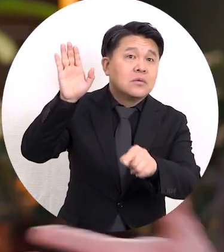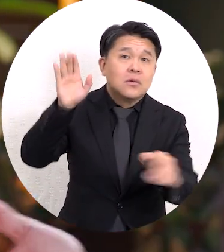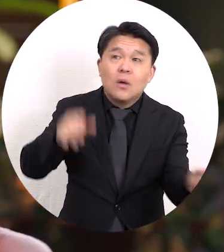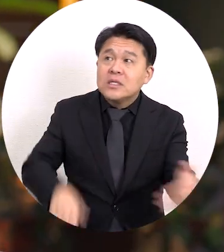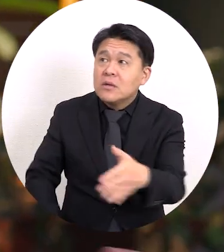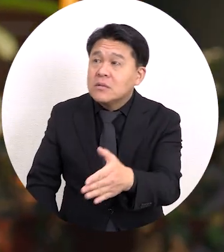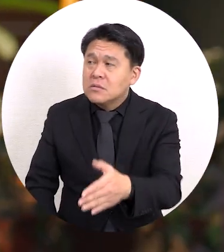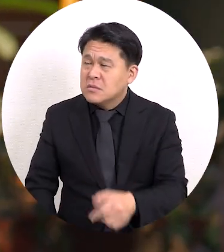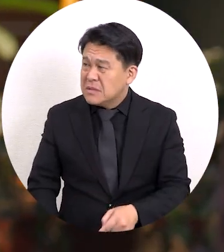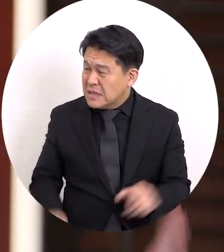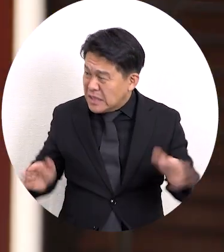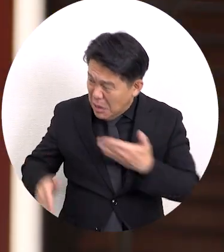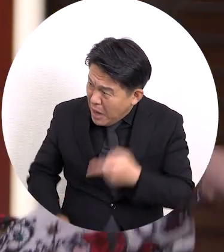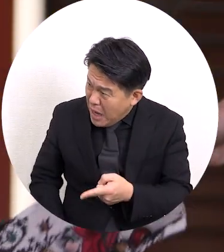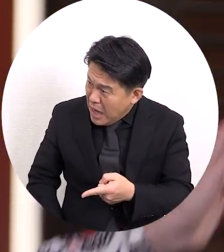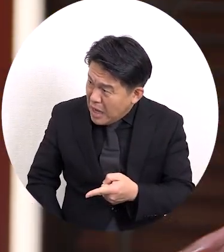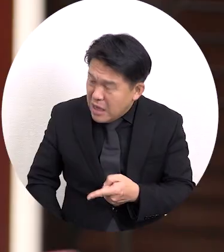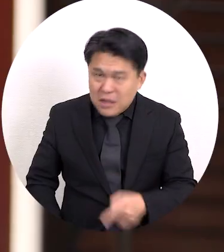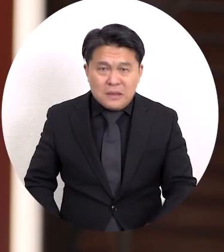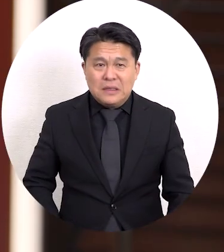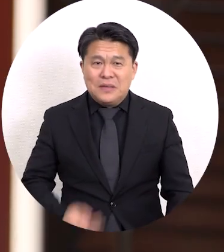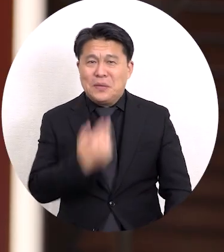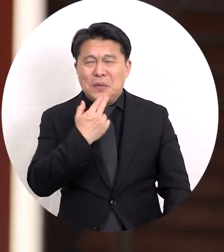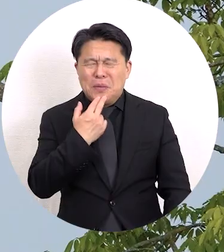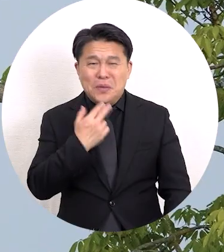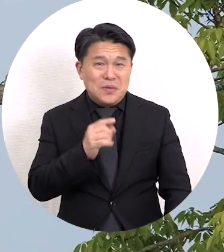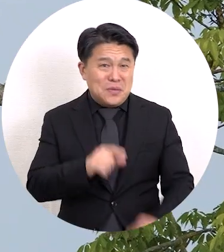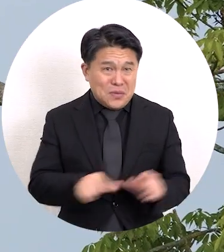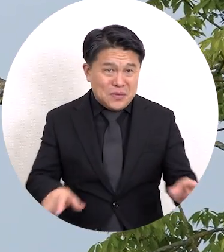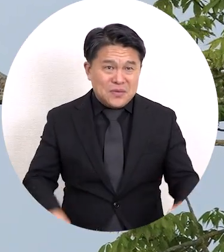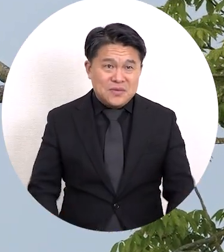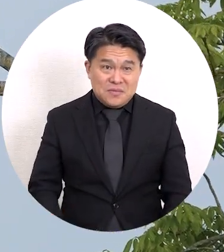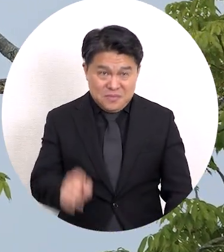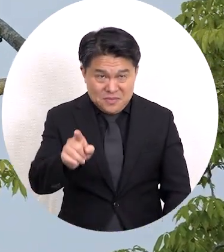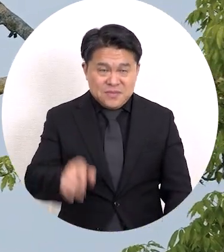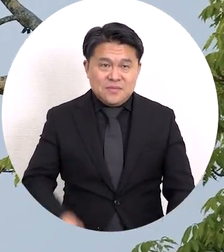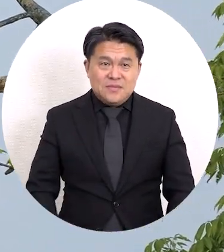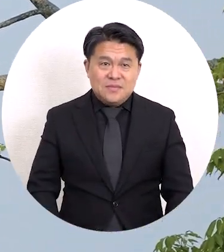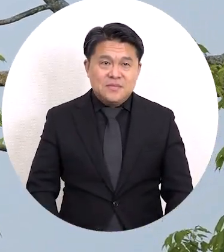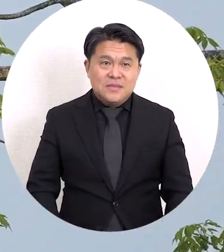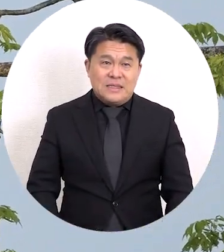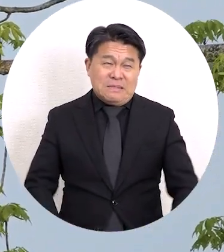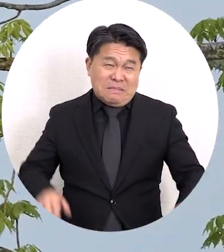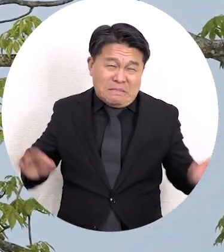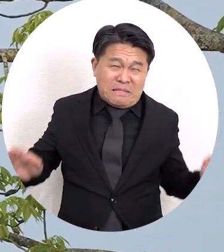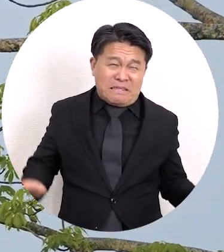They can even fly? It's really difficult for the peacock to fly,